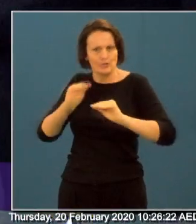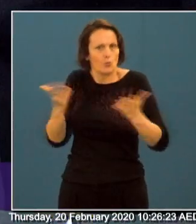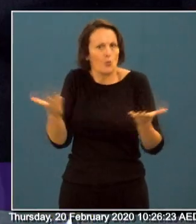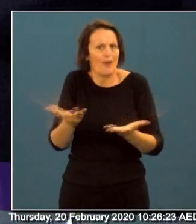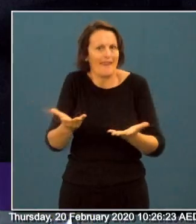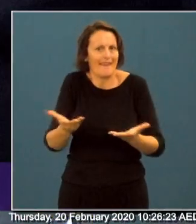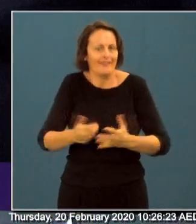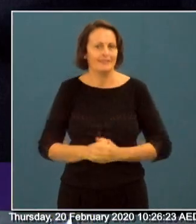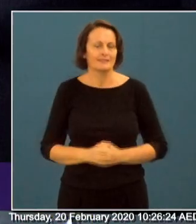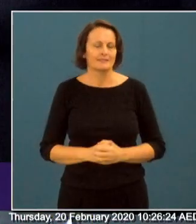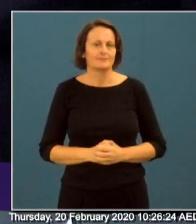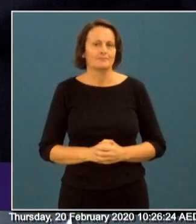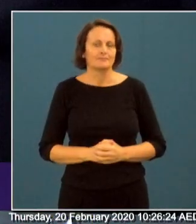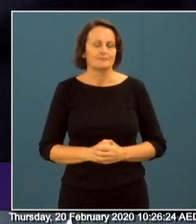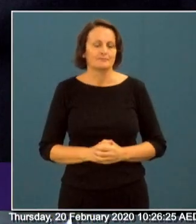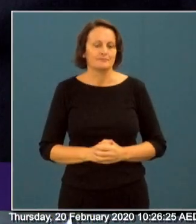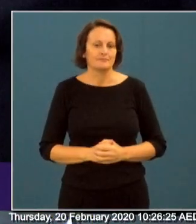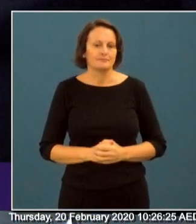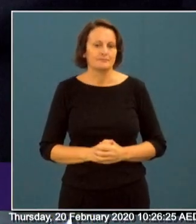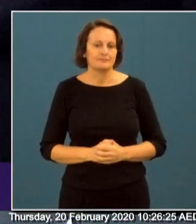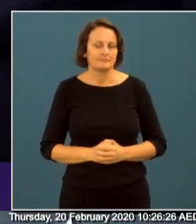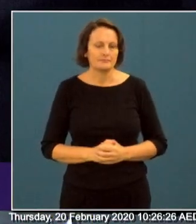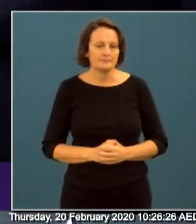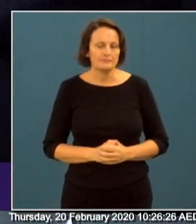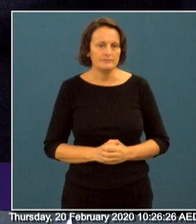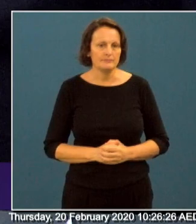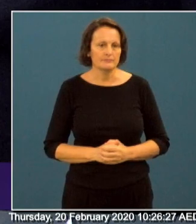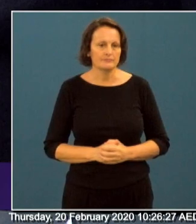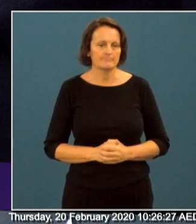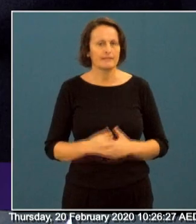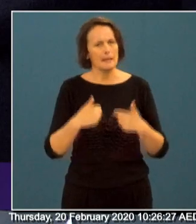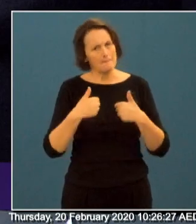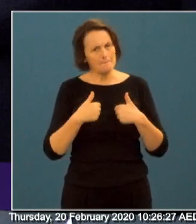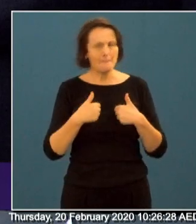I have a slightly mixed view on this, I suppose,